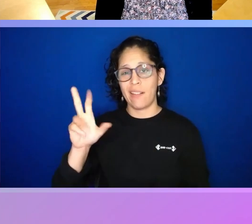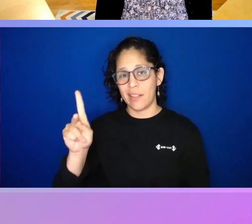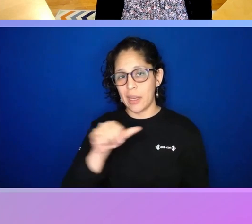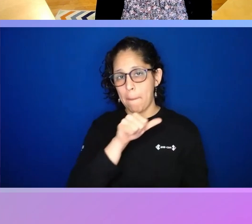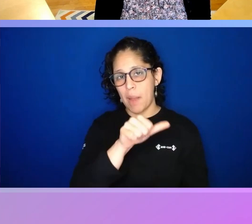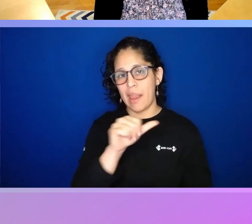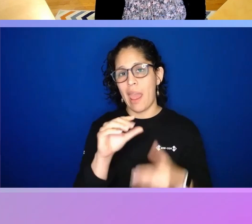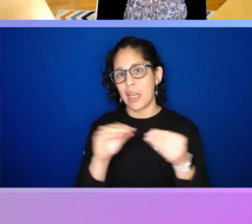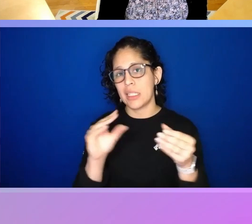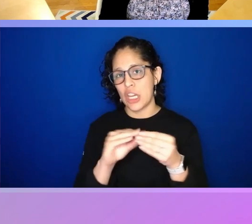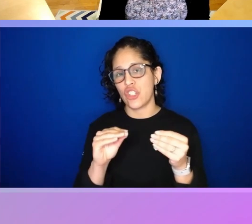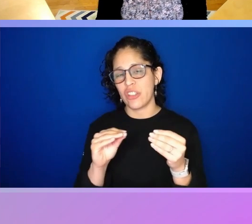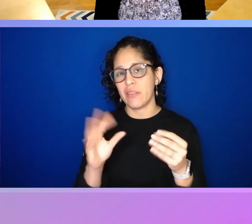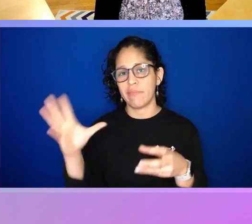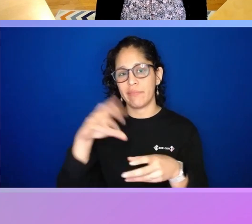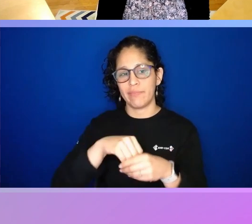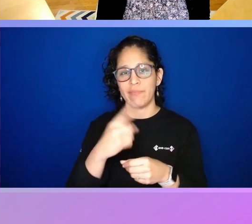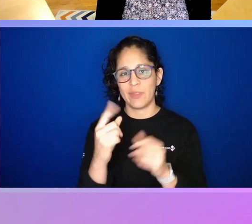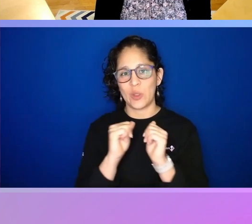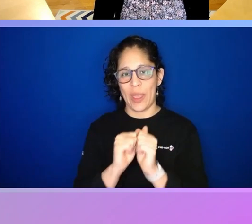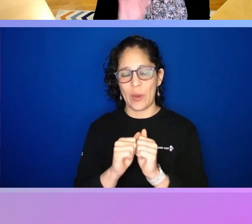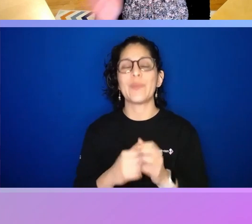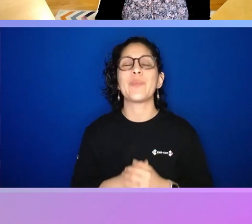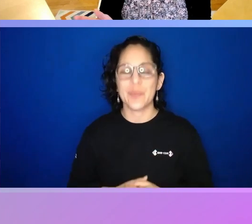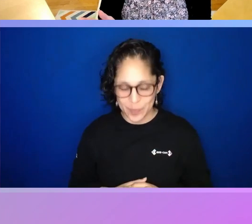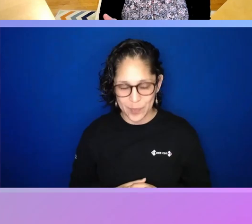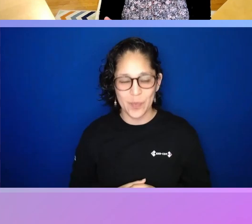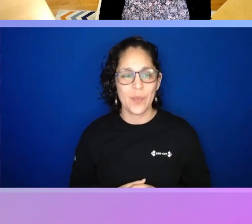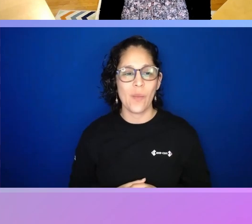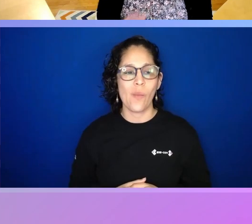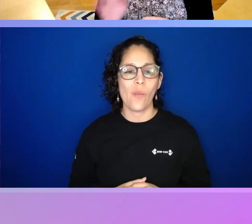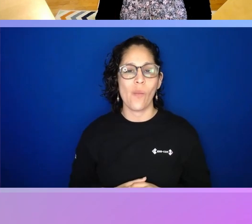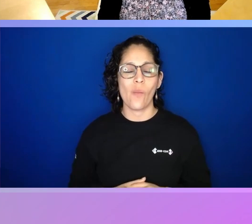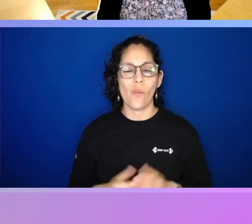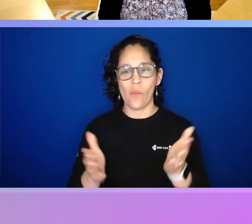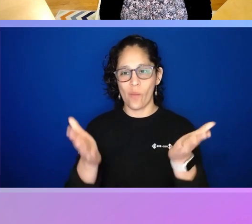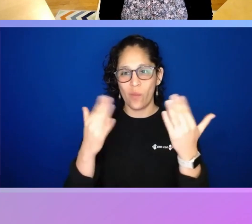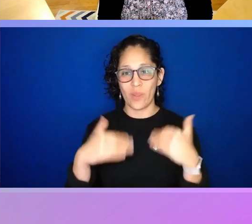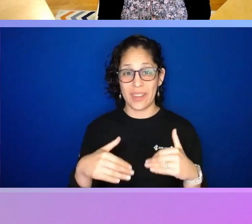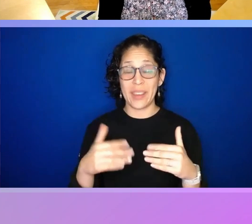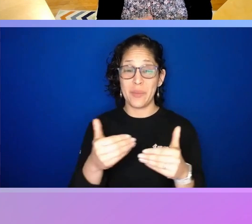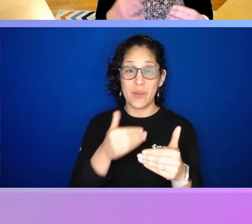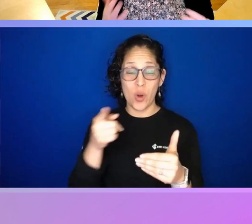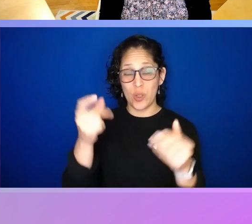the bottom part just to keep it separate. For the link annotations, we